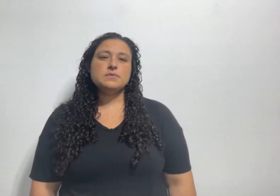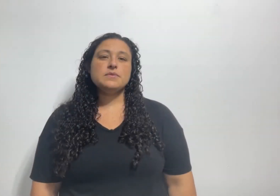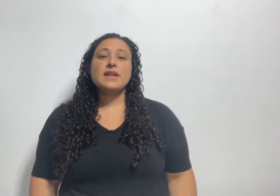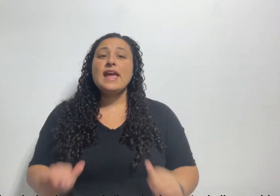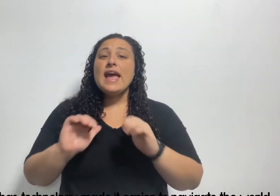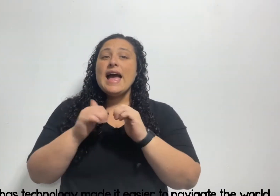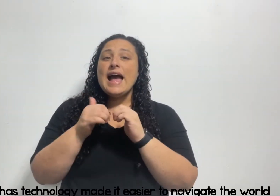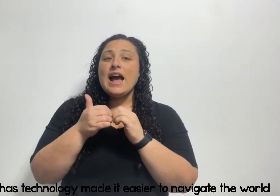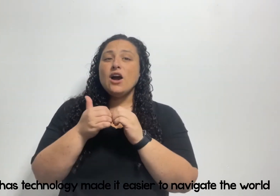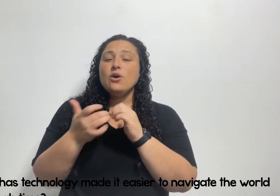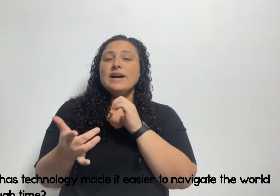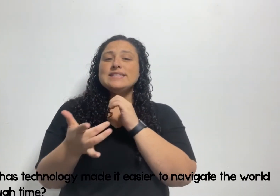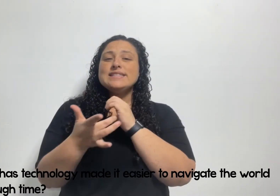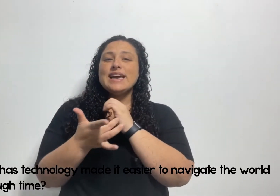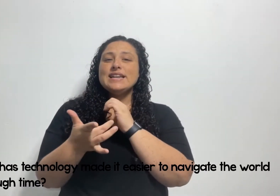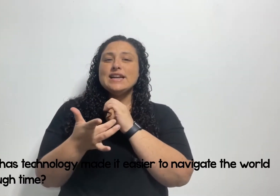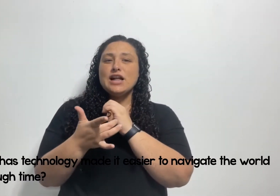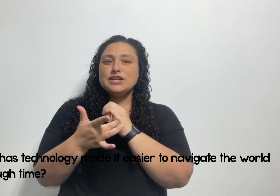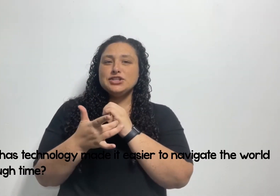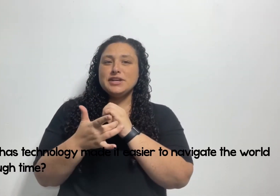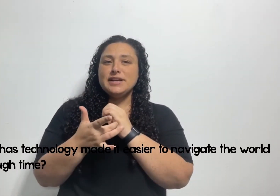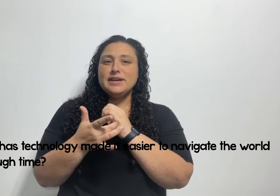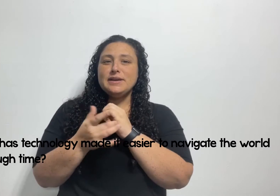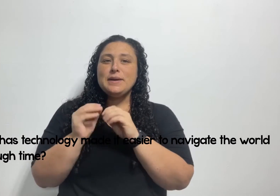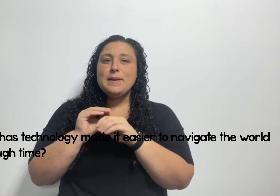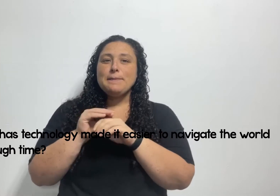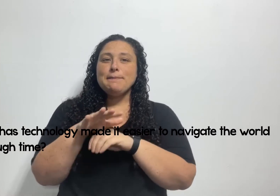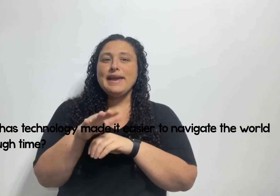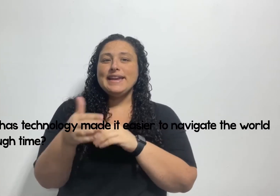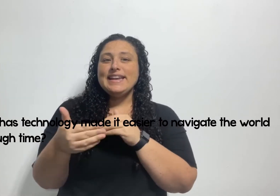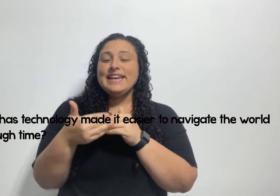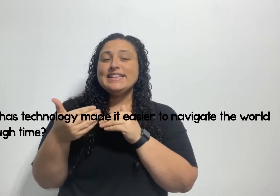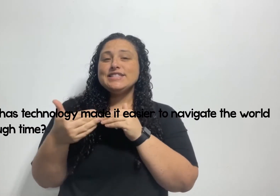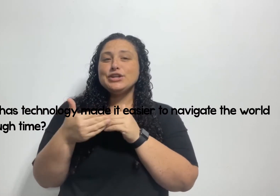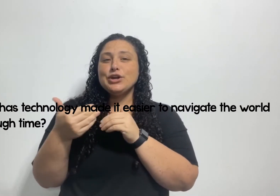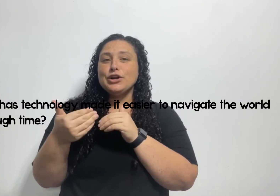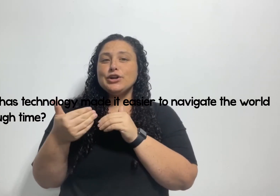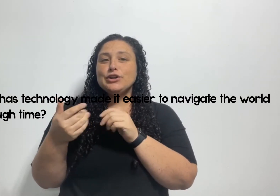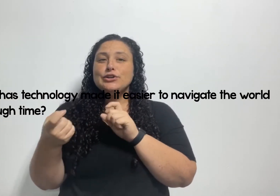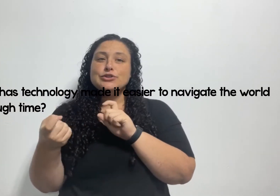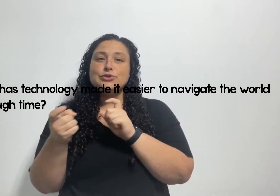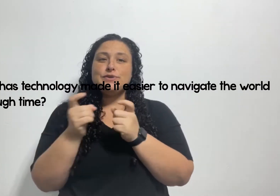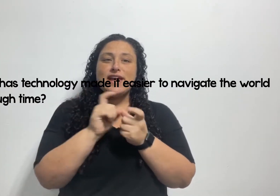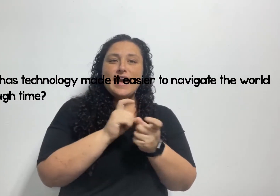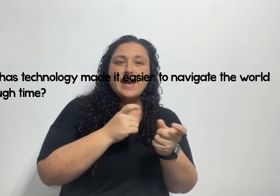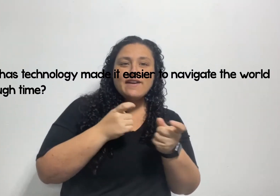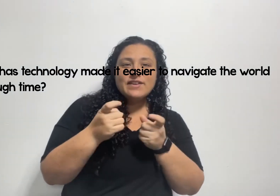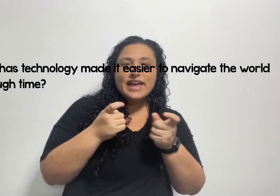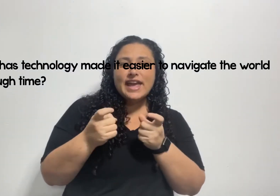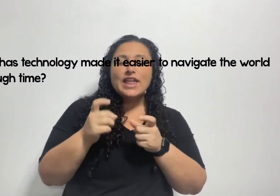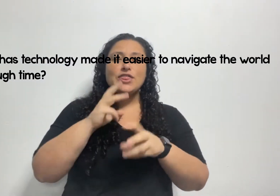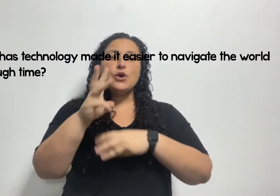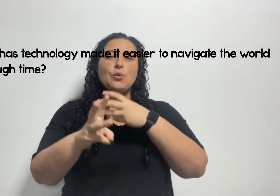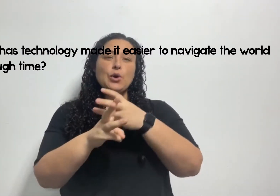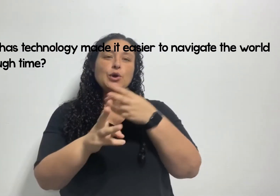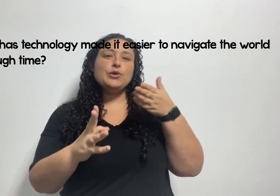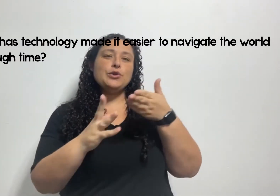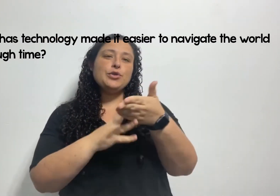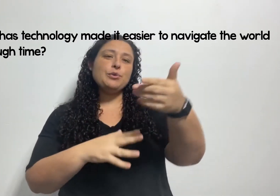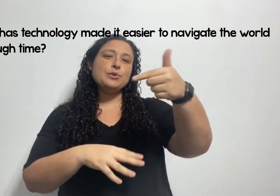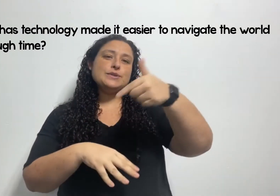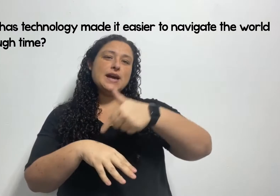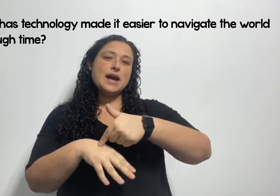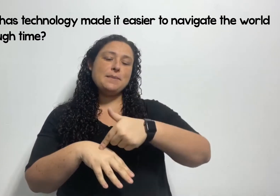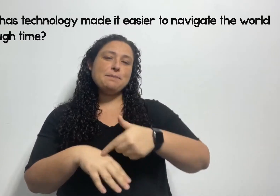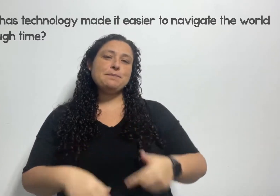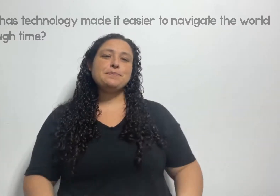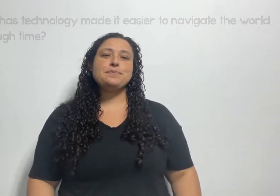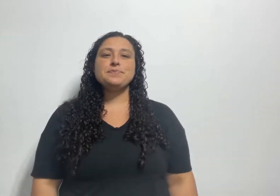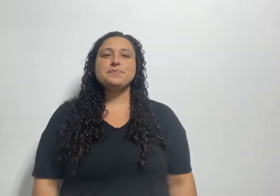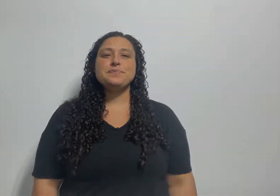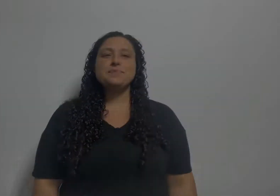How has technology made it easier to navigate the world through time?